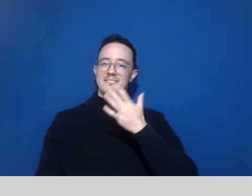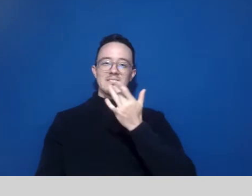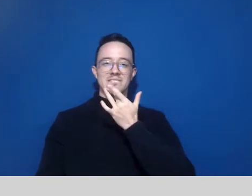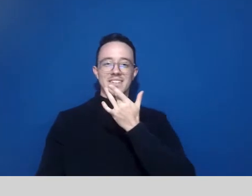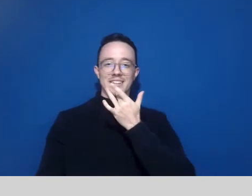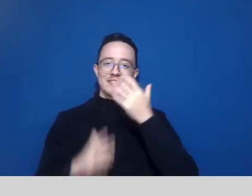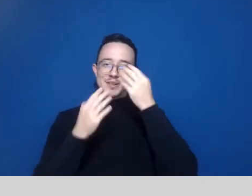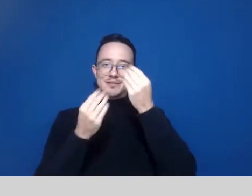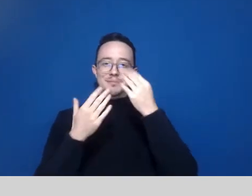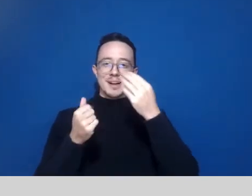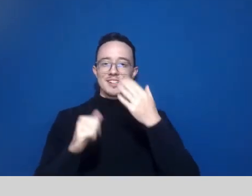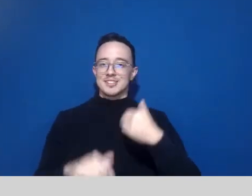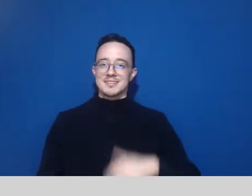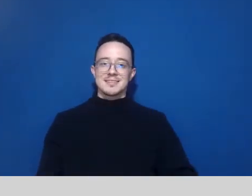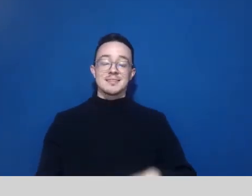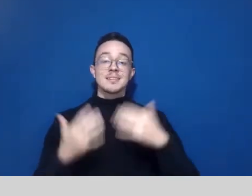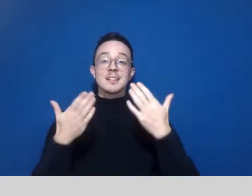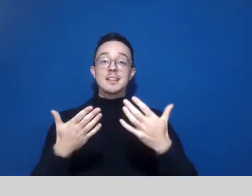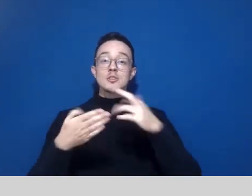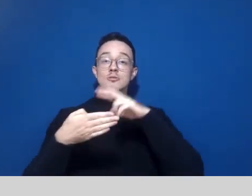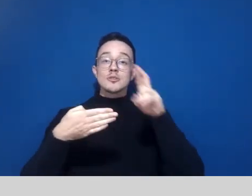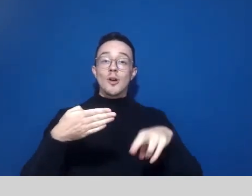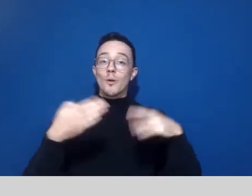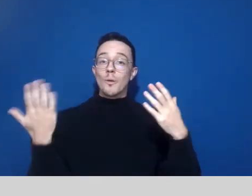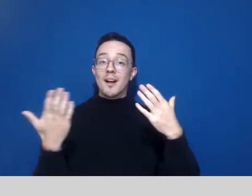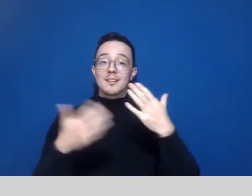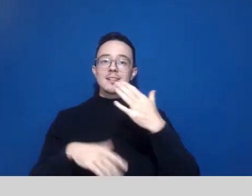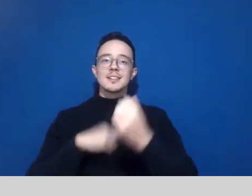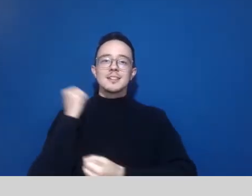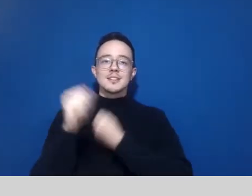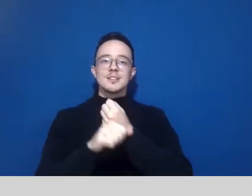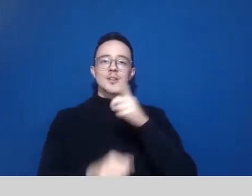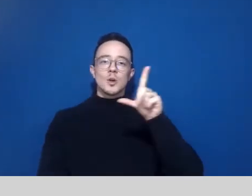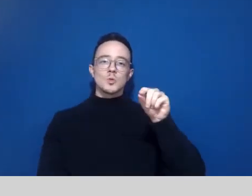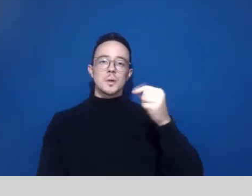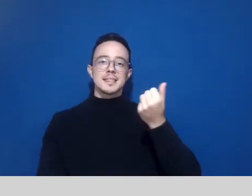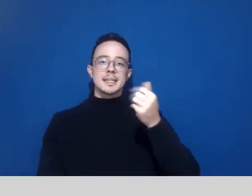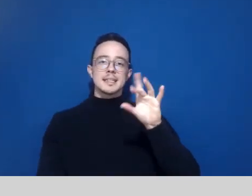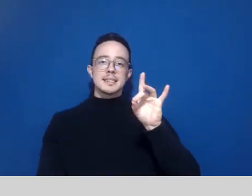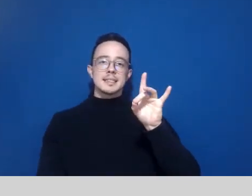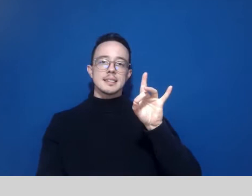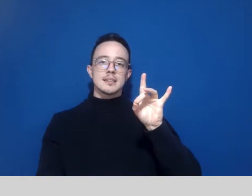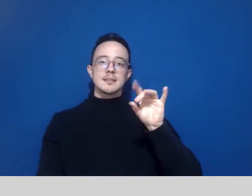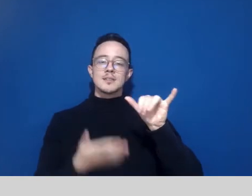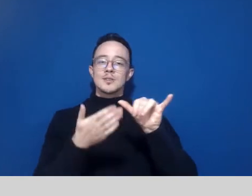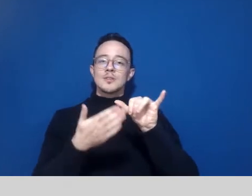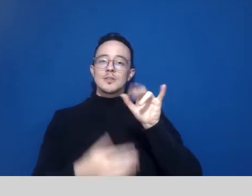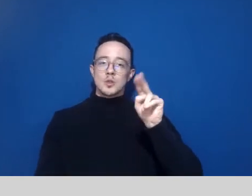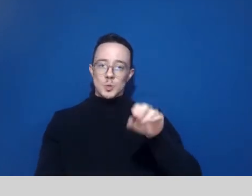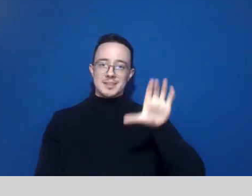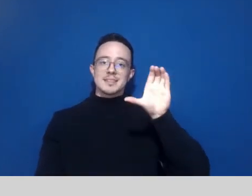This is the results of the 2018 New York Central Park squirrel census, where a bunch of volunteers went out and tried